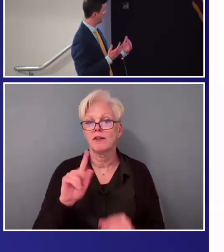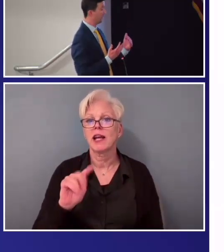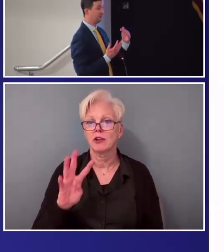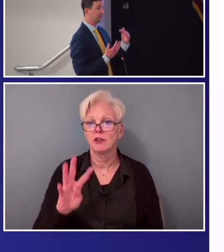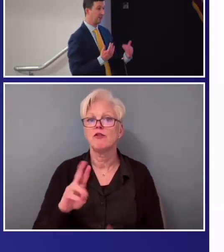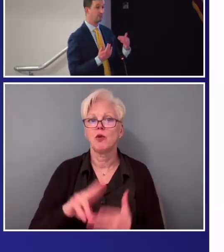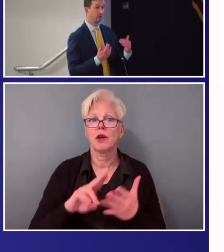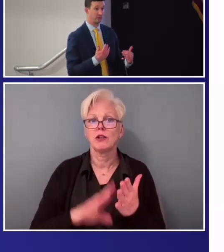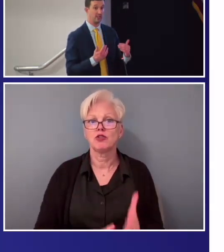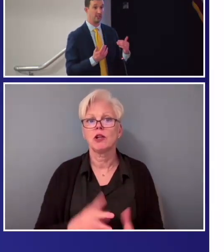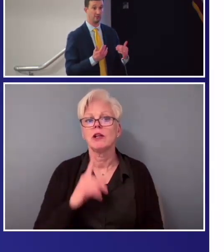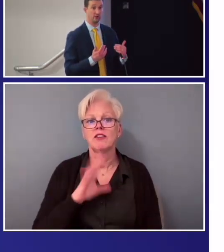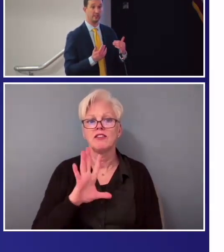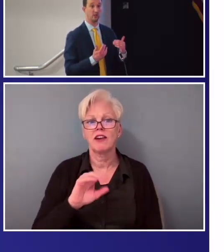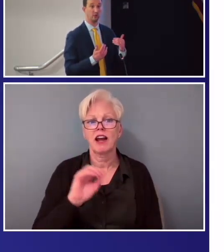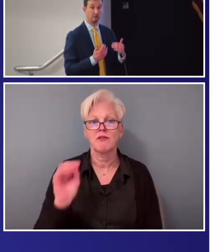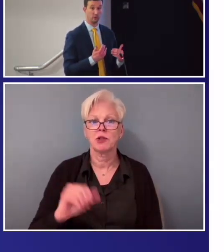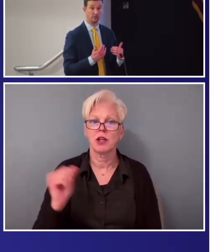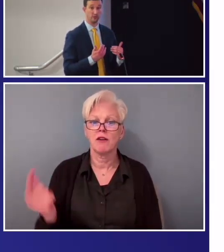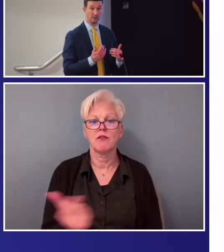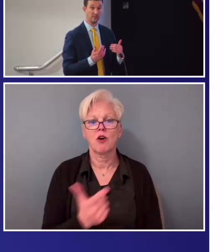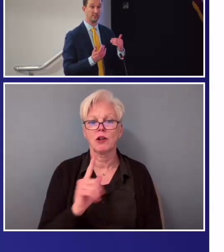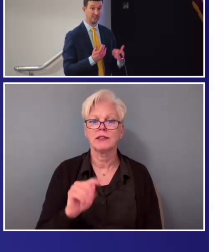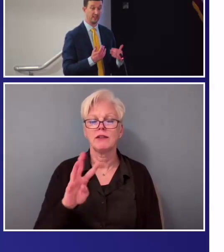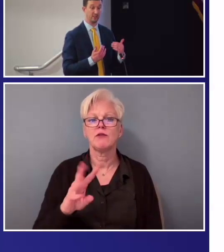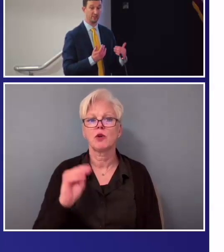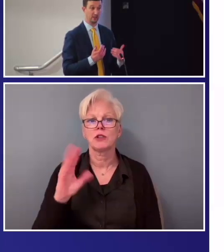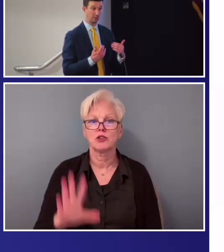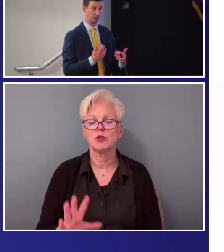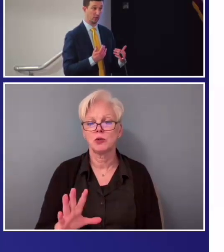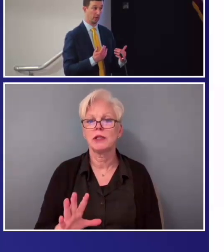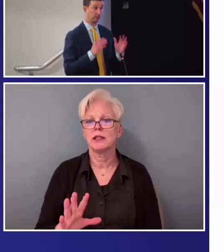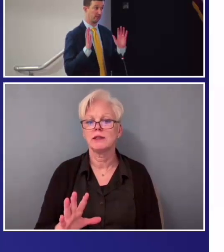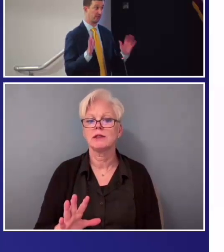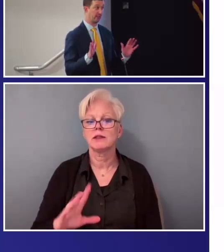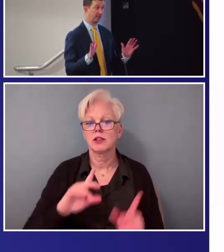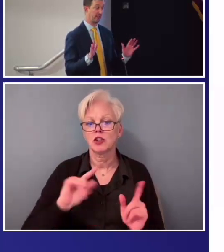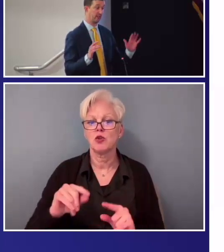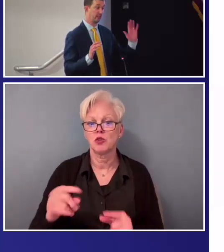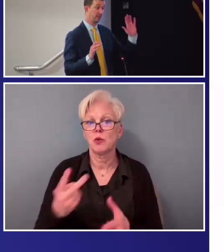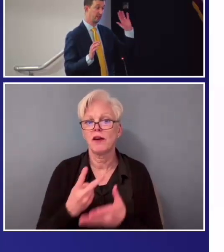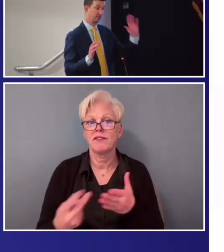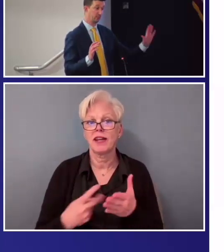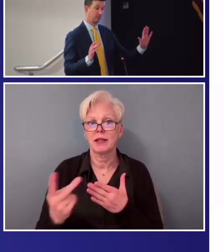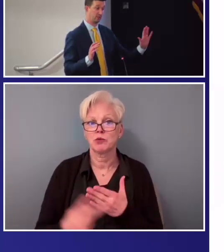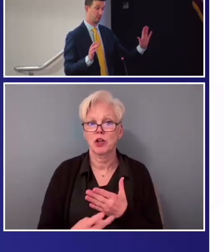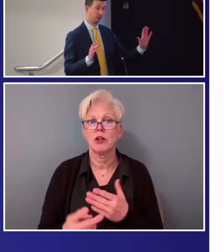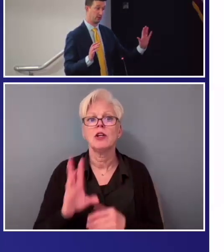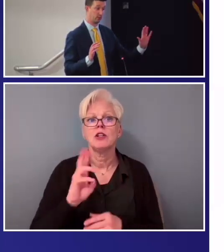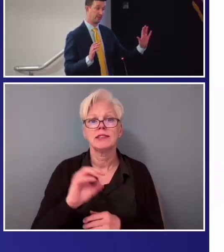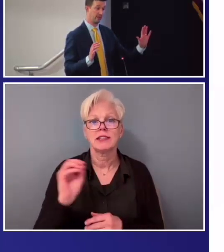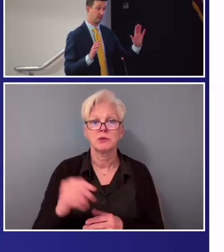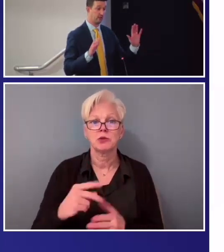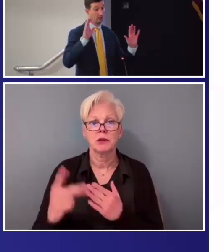It's about 5% of all Title IV students attend a failing program. So to say that again, 6% of programs would fail.